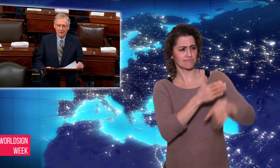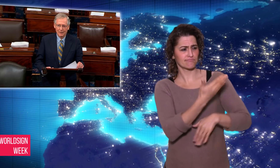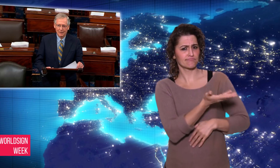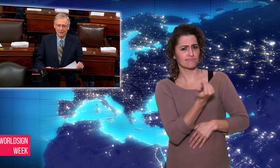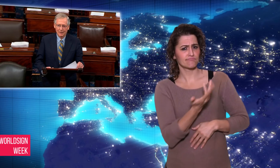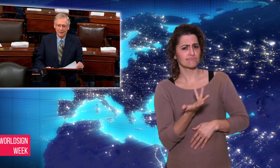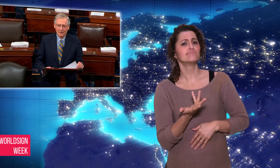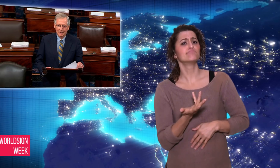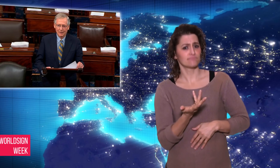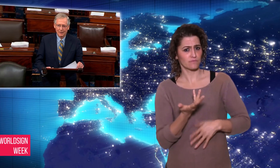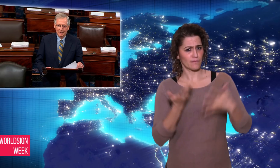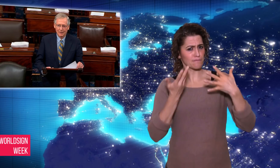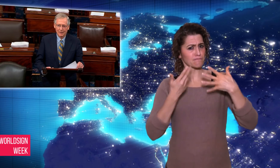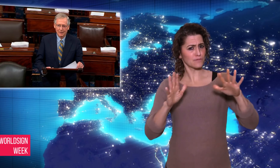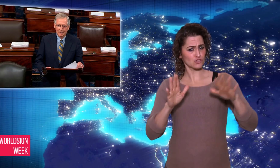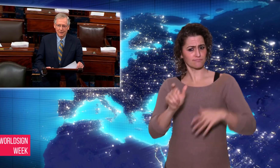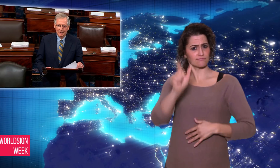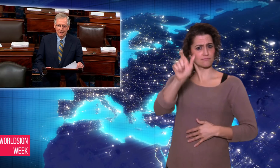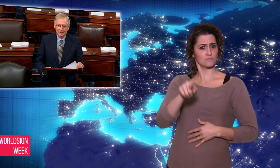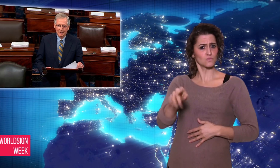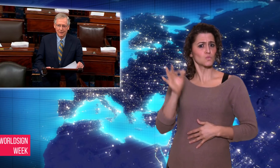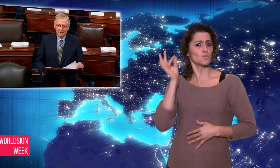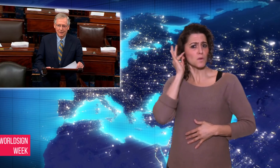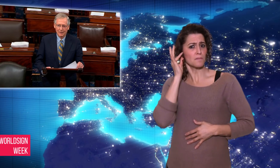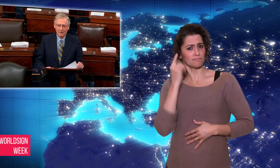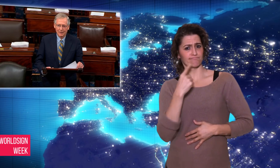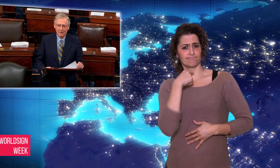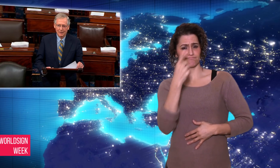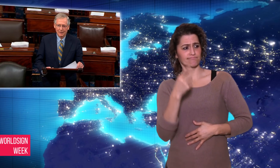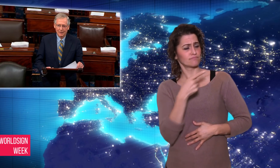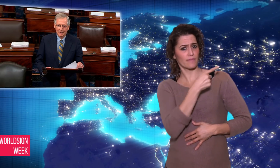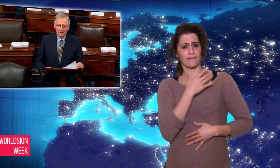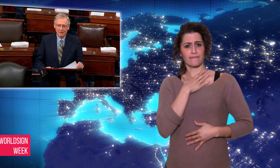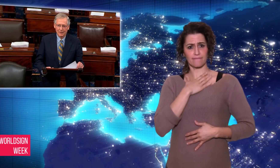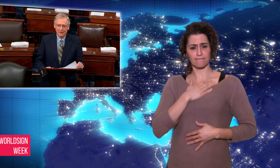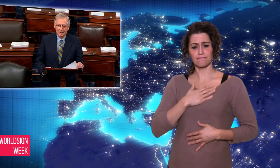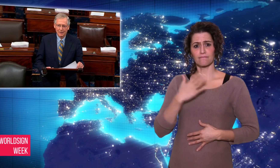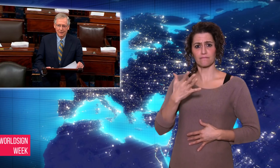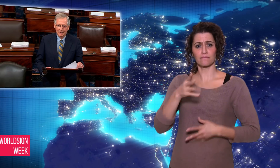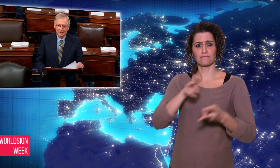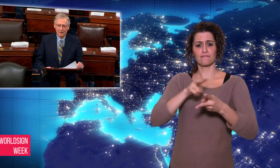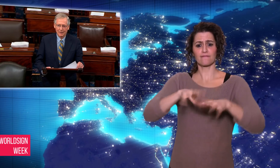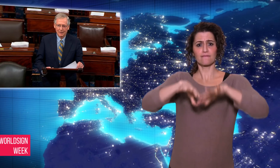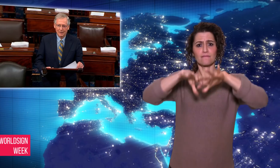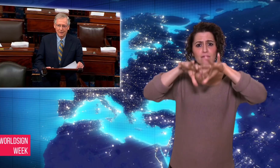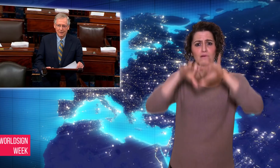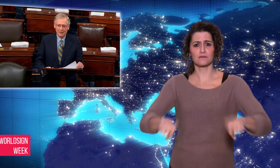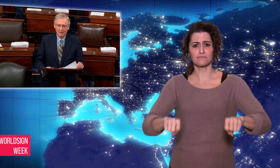alleged that Kavanaugh tried to